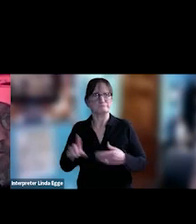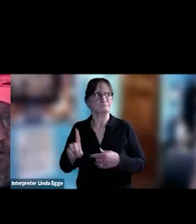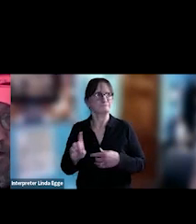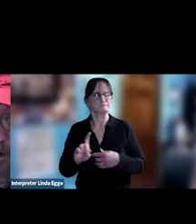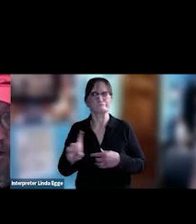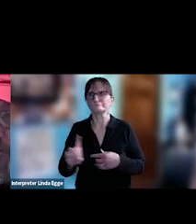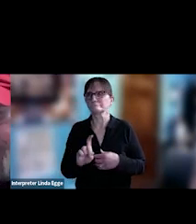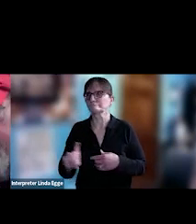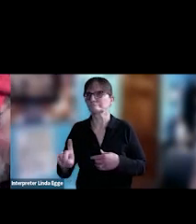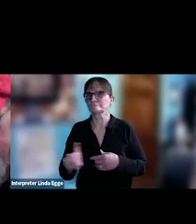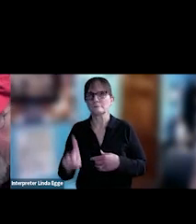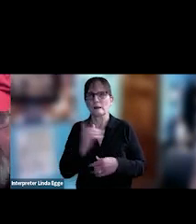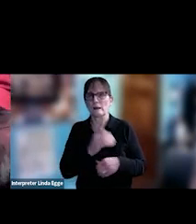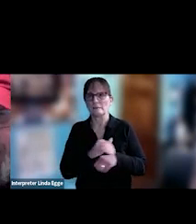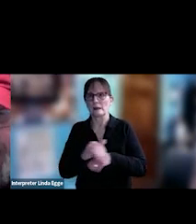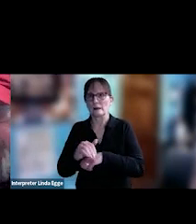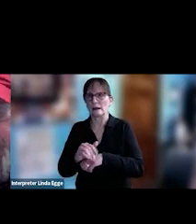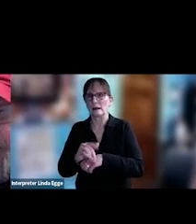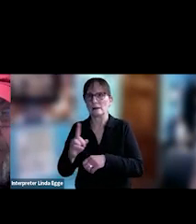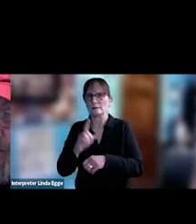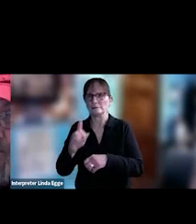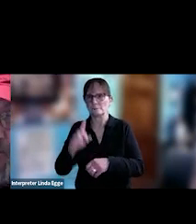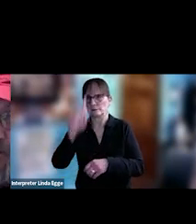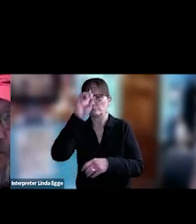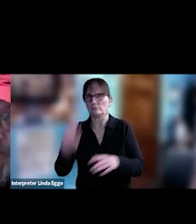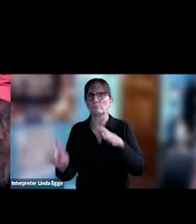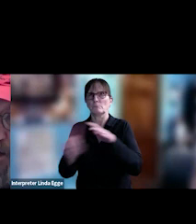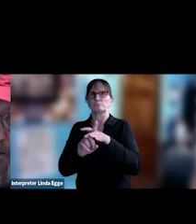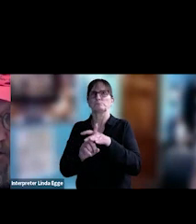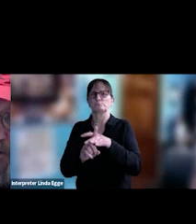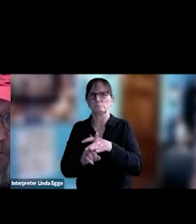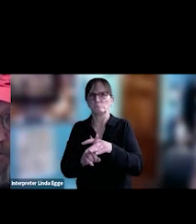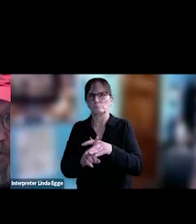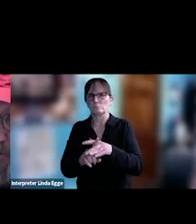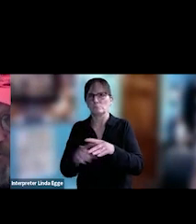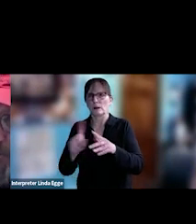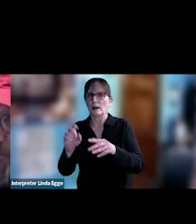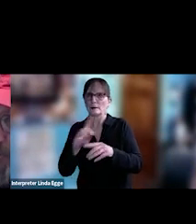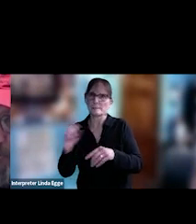and that night, something popped in my head, and I ended up back in the hospital, you know, so,